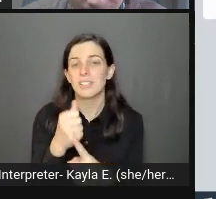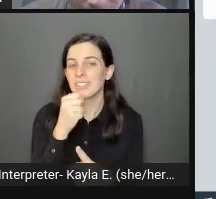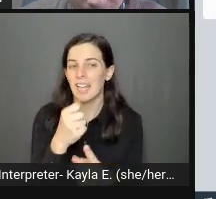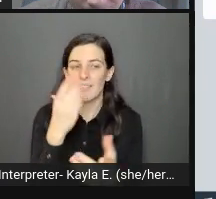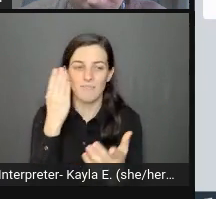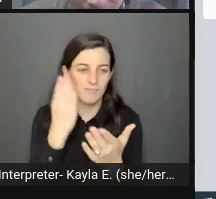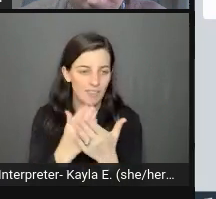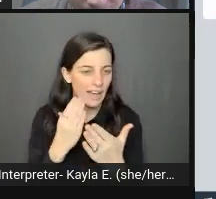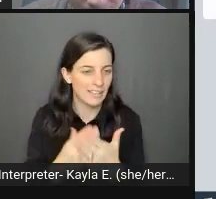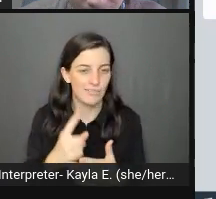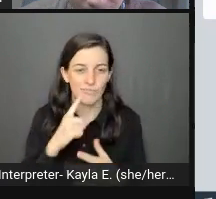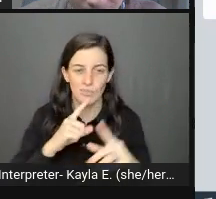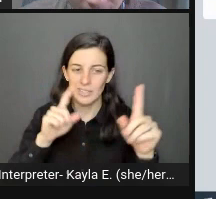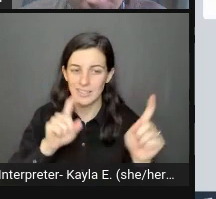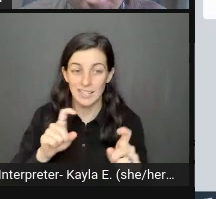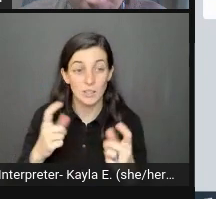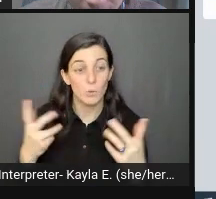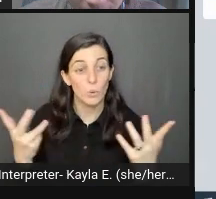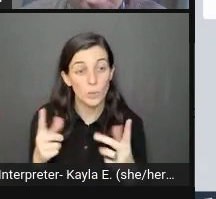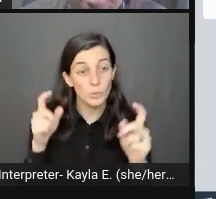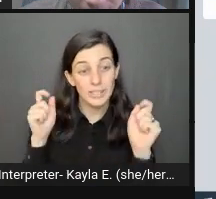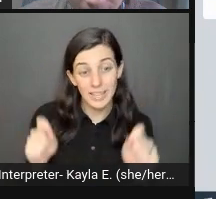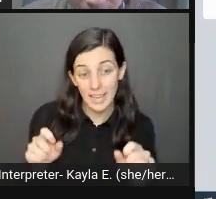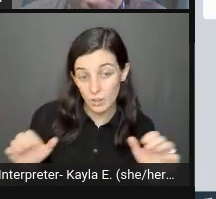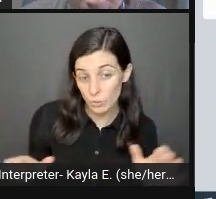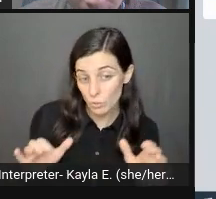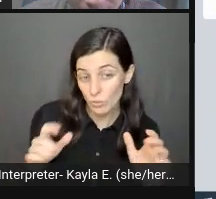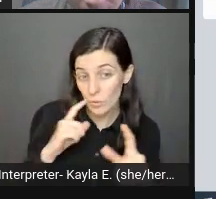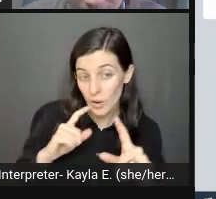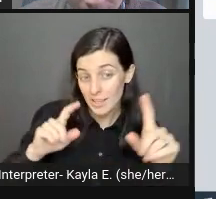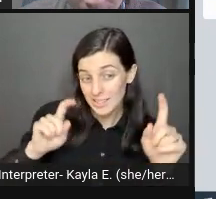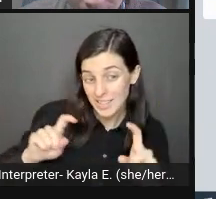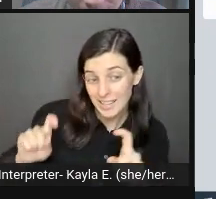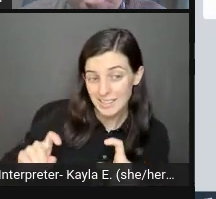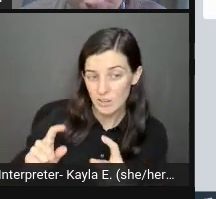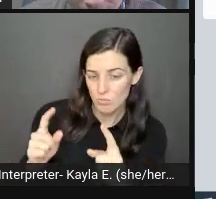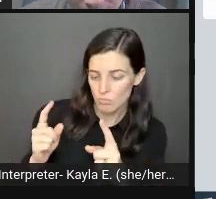What you can do to test a website properly is